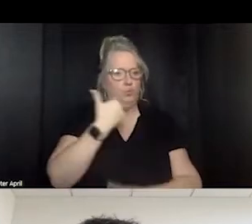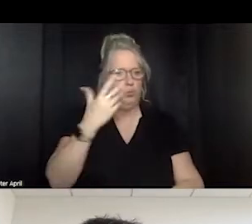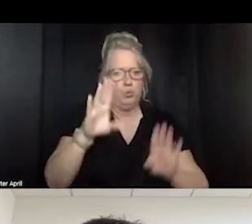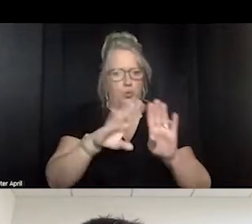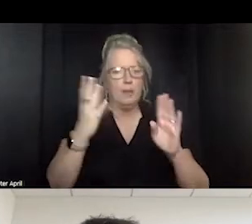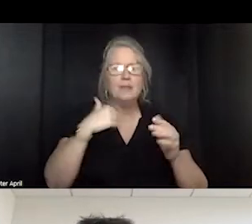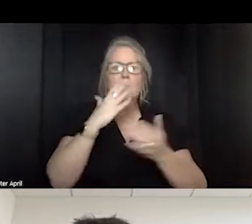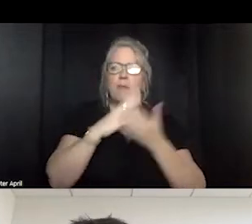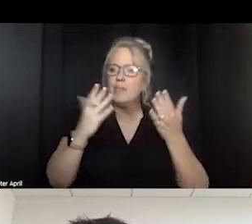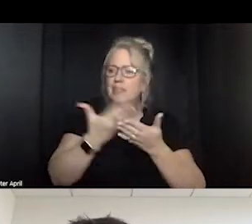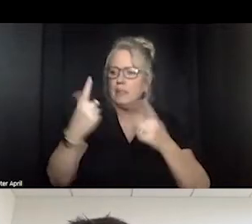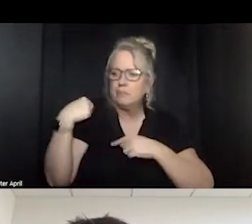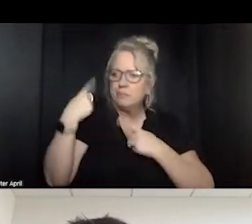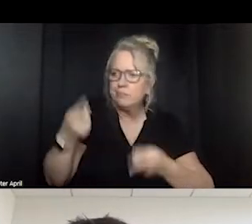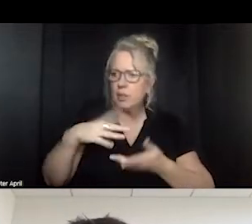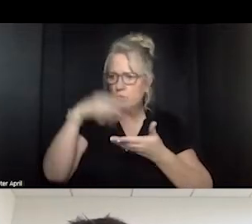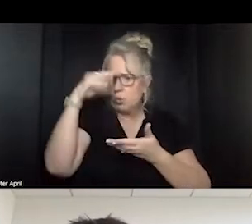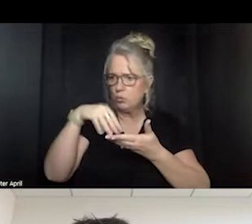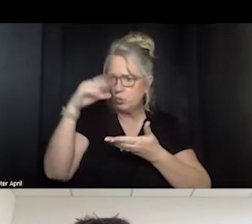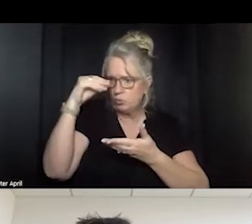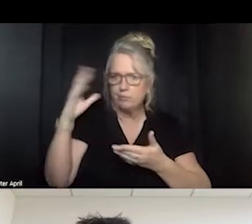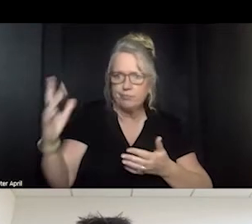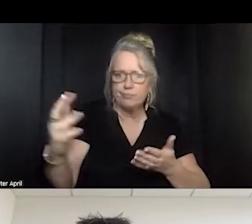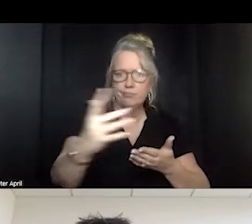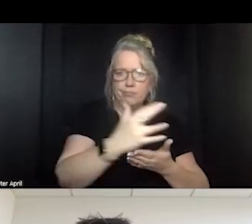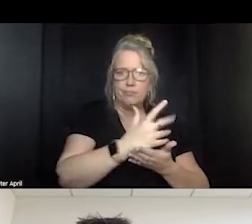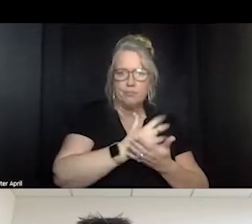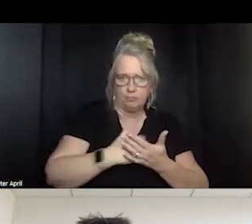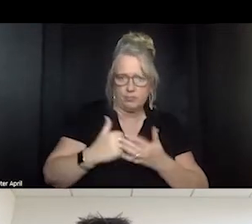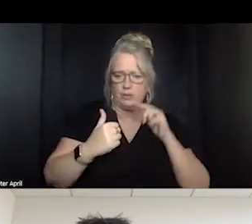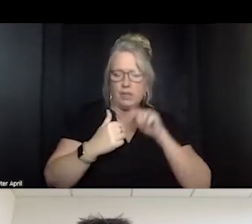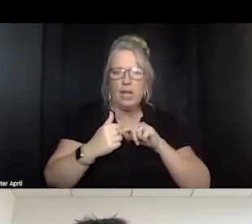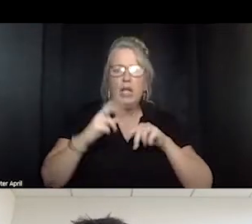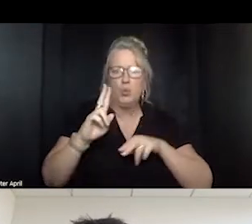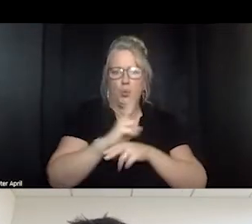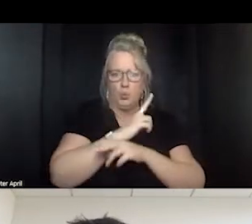THE STUFF WE LEARNED ALONG THE WAY THAT WE THINK WAS REALLY USEFUL. LET'S REALLY ESTABLISH A NEW